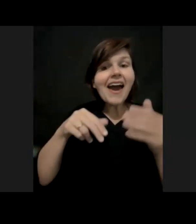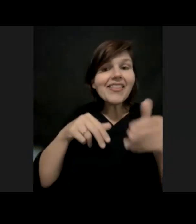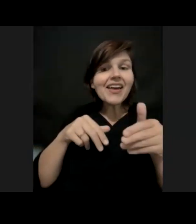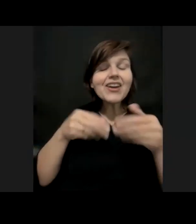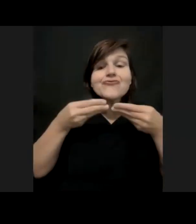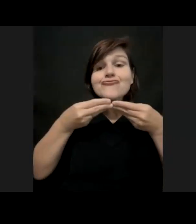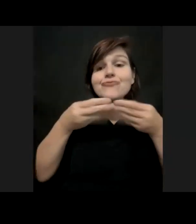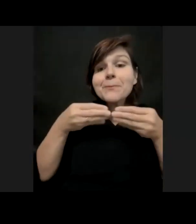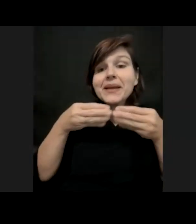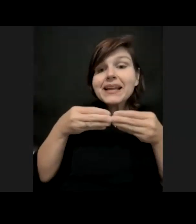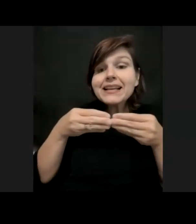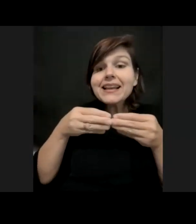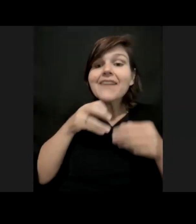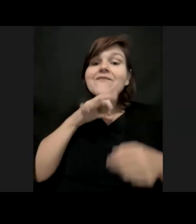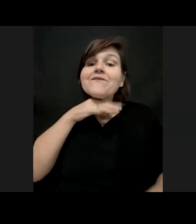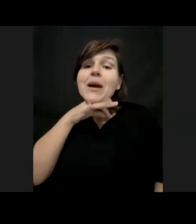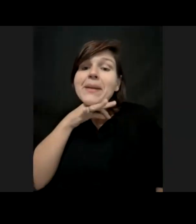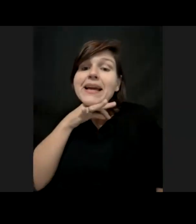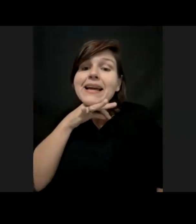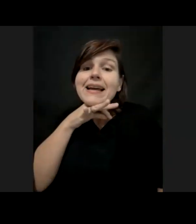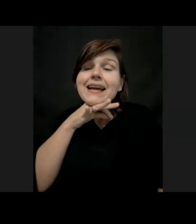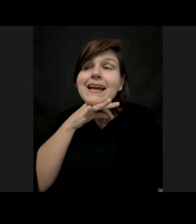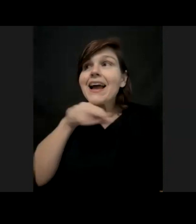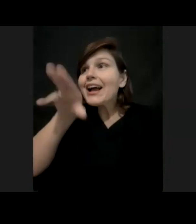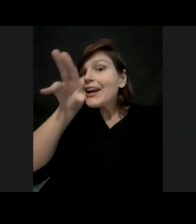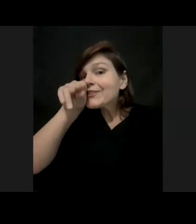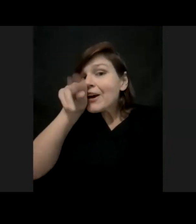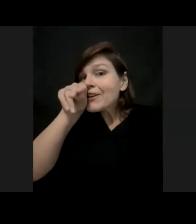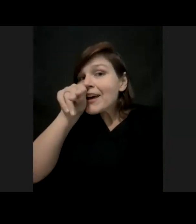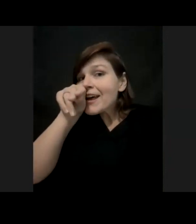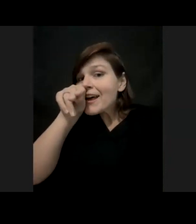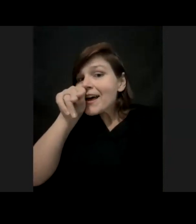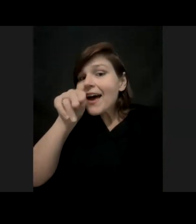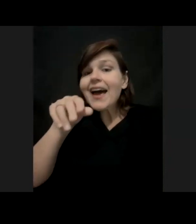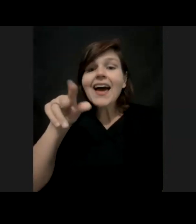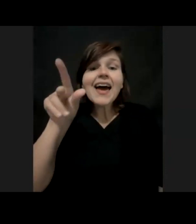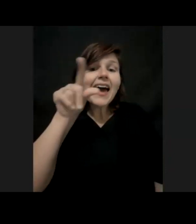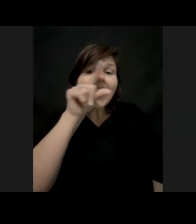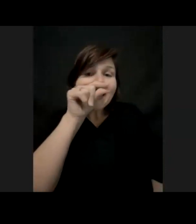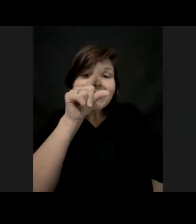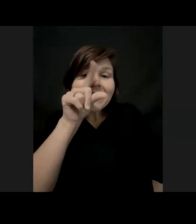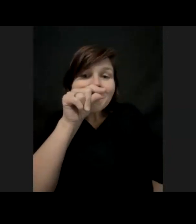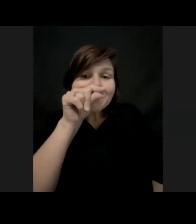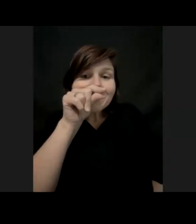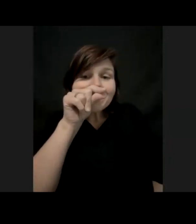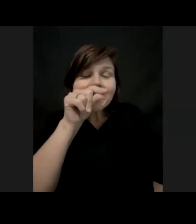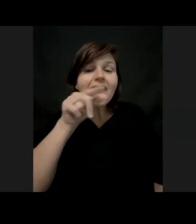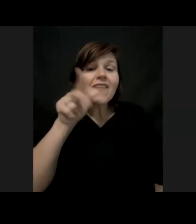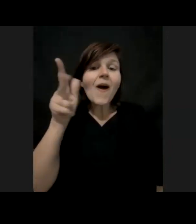So Fabby and Danna Ducky and Alishaaa the Kingfisher started to ribbit.